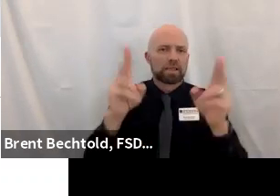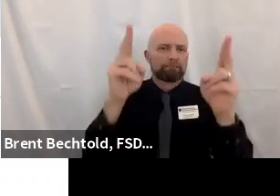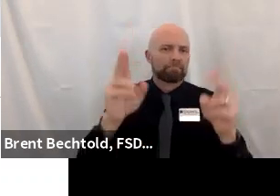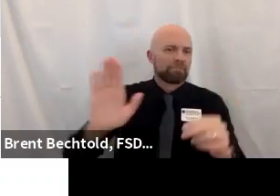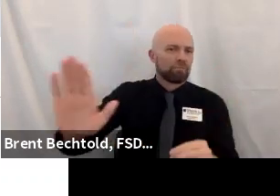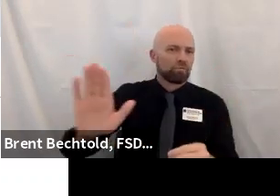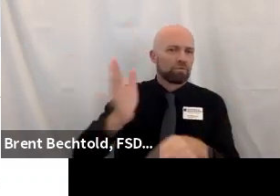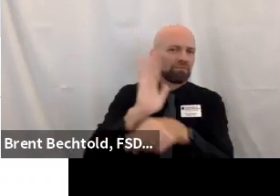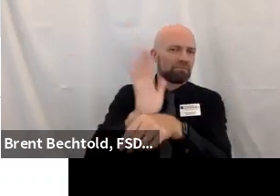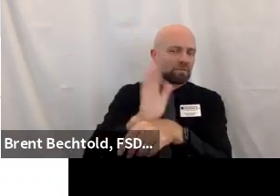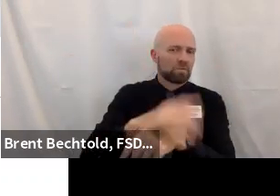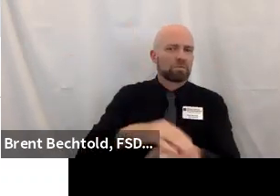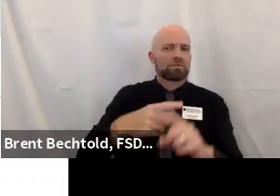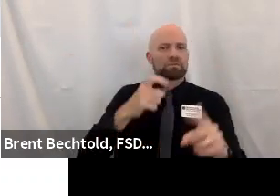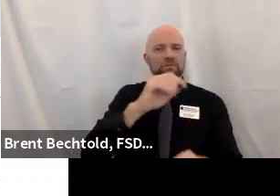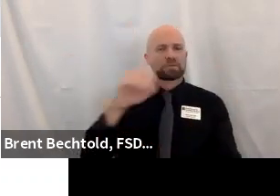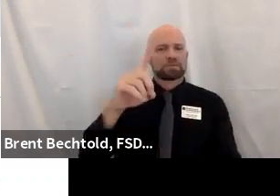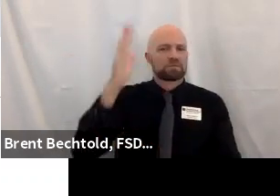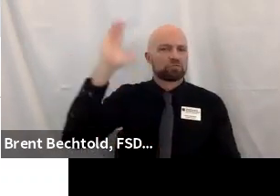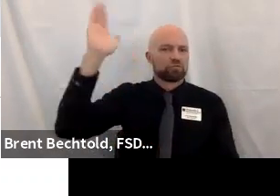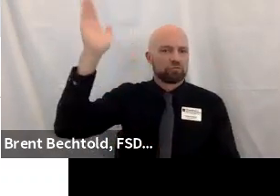I want to watch this 2-minute clip from this TEDTalk.